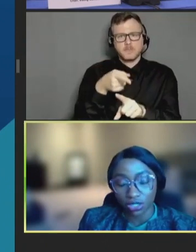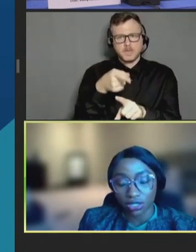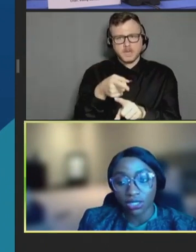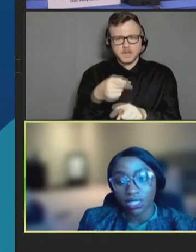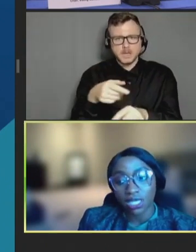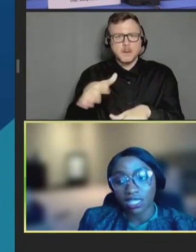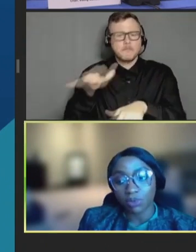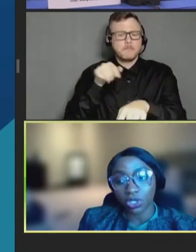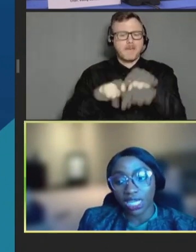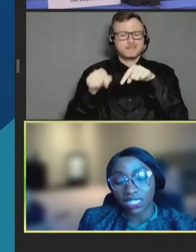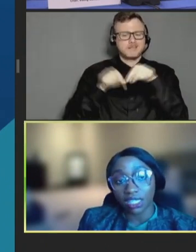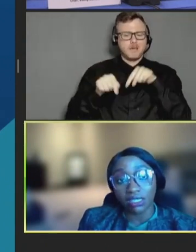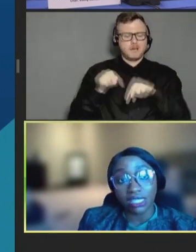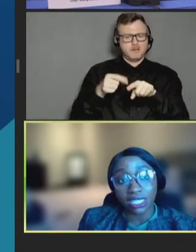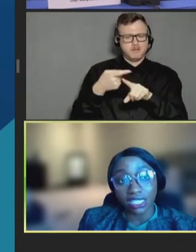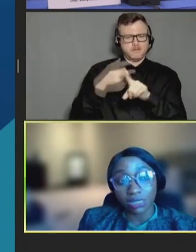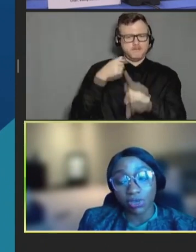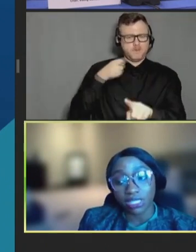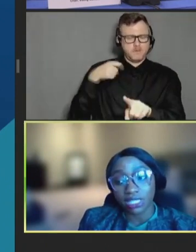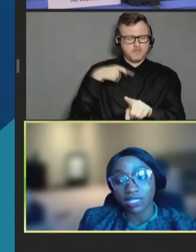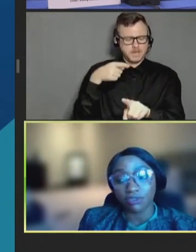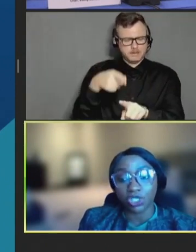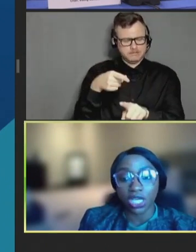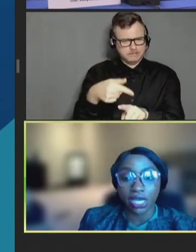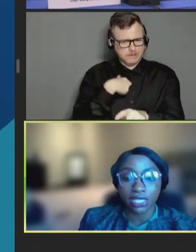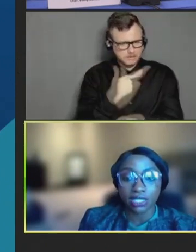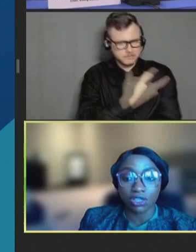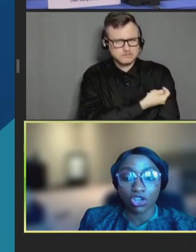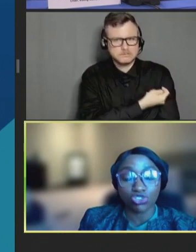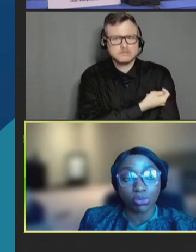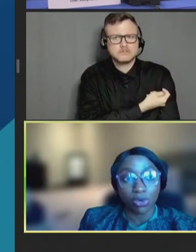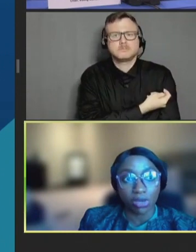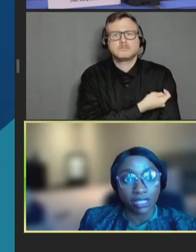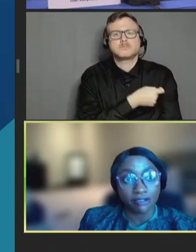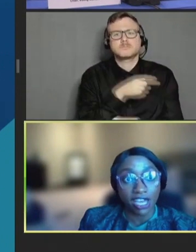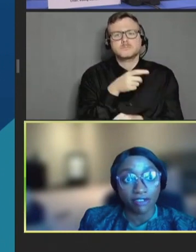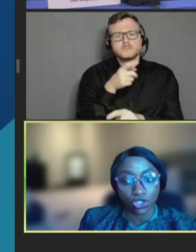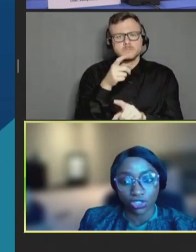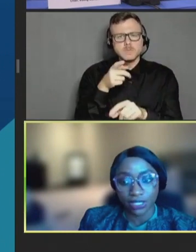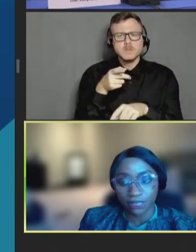and spotlighting learnings and experiences from CHAI's country programming in five countries,